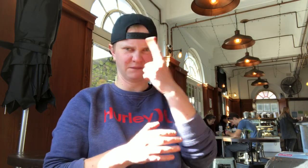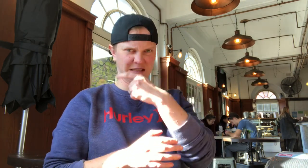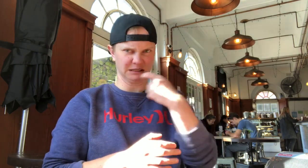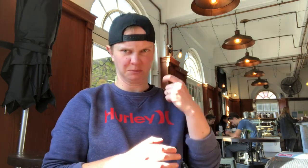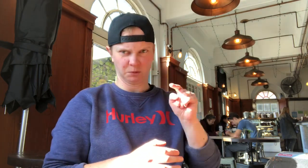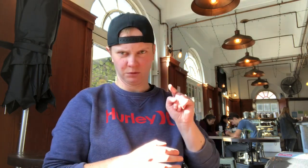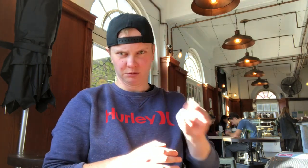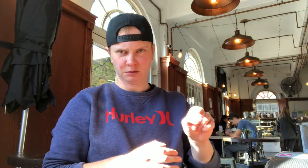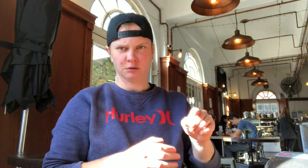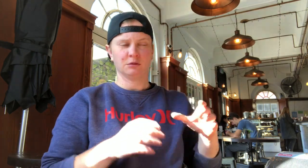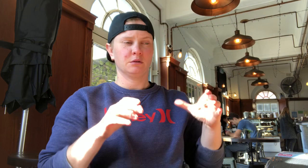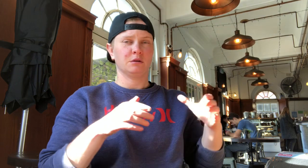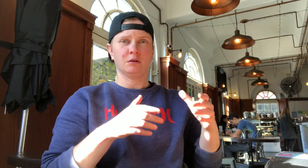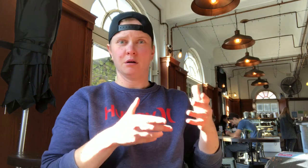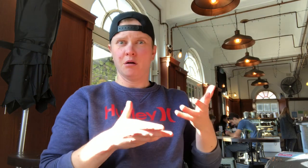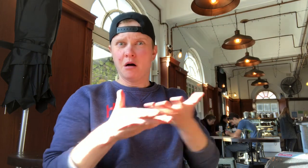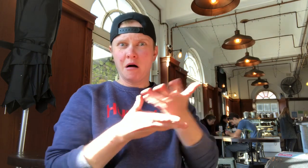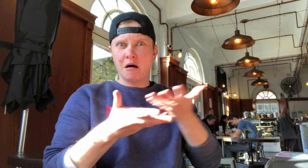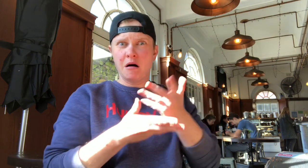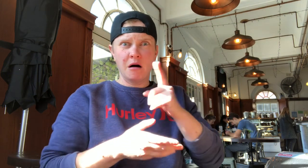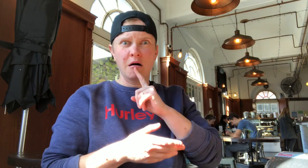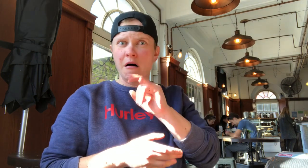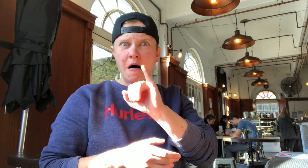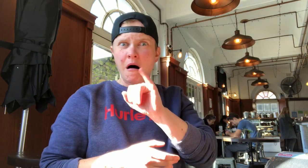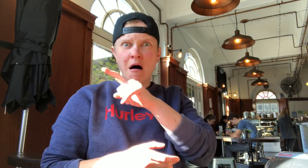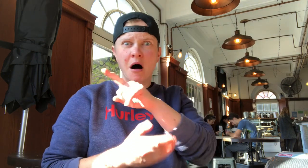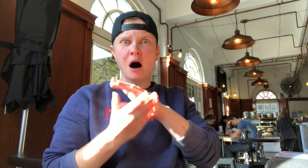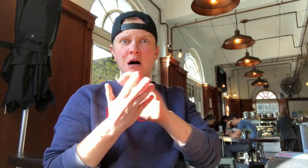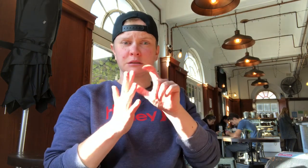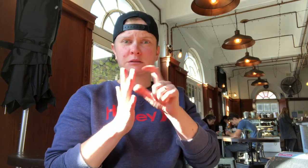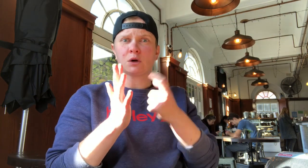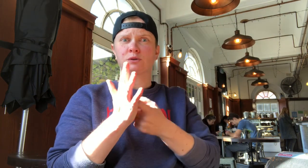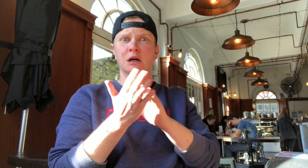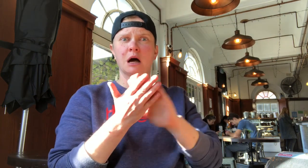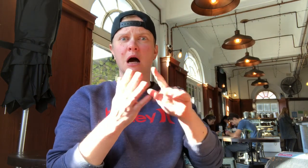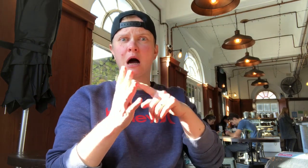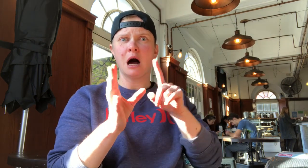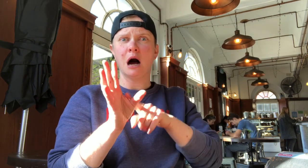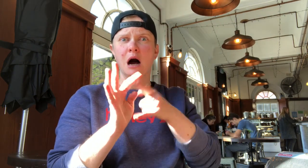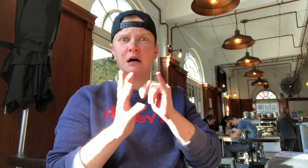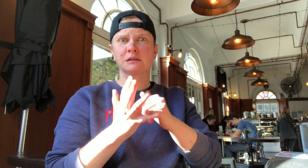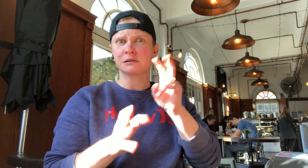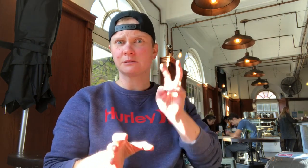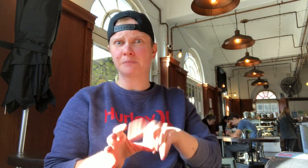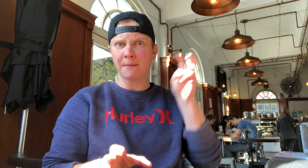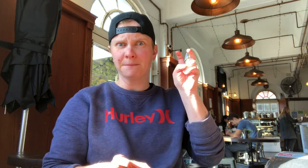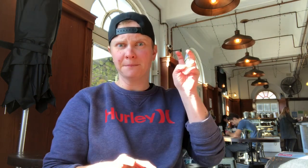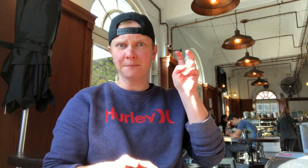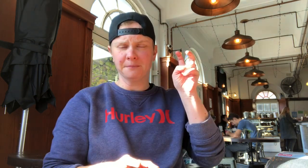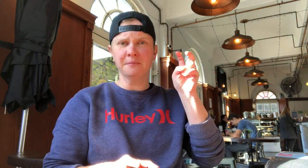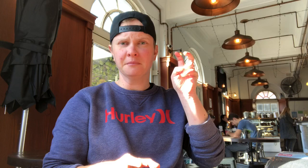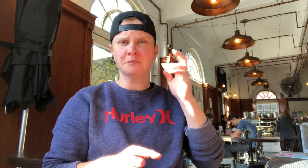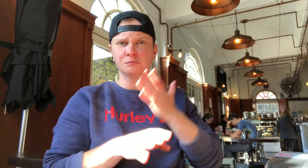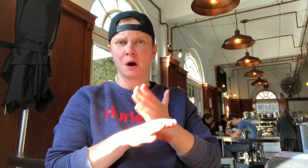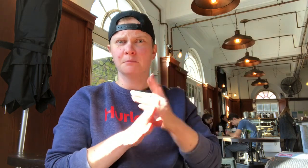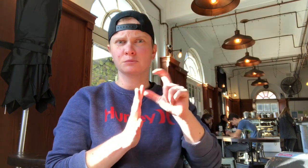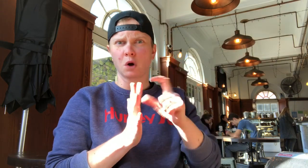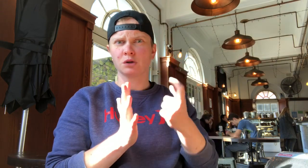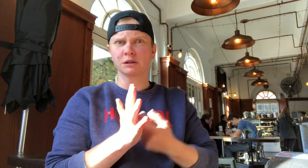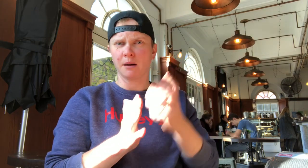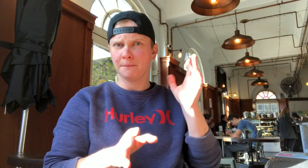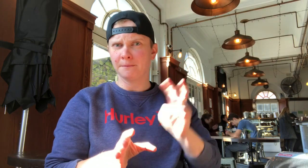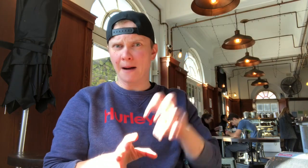There was a major discussion in the FTM group about Dr Hayes's unexpectedly withdrawal from his own business